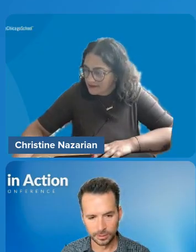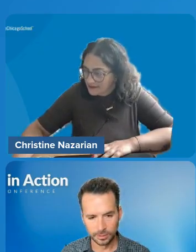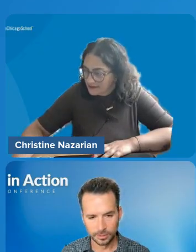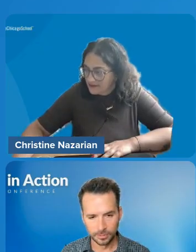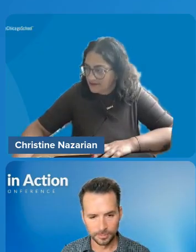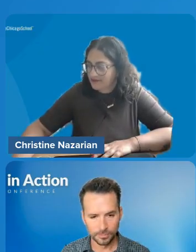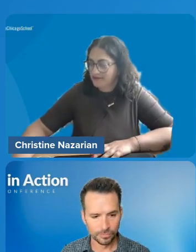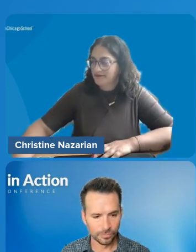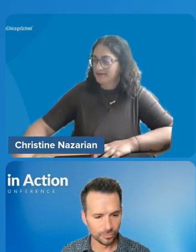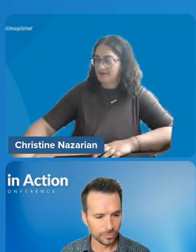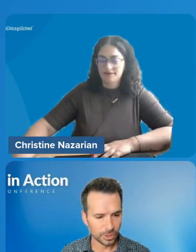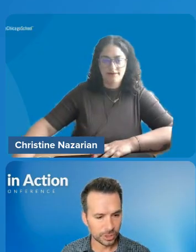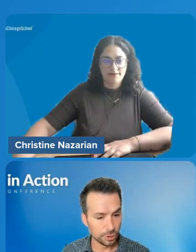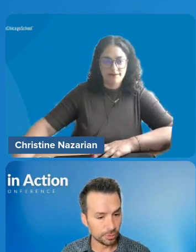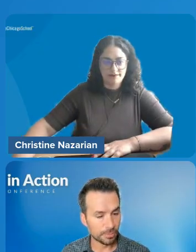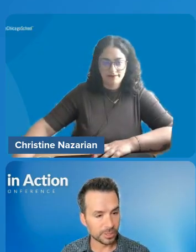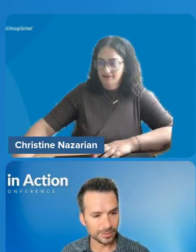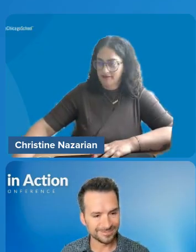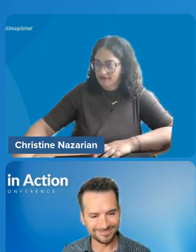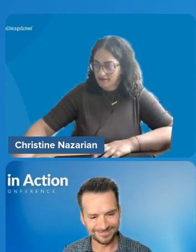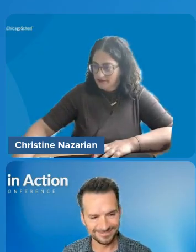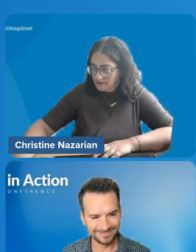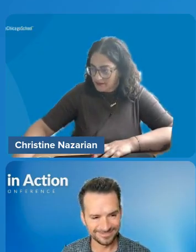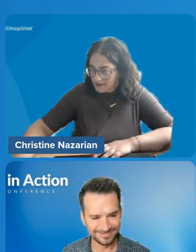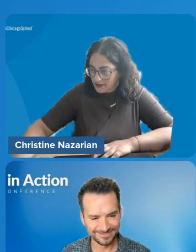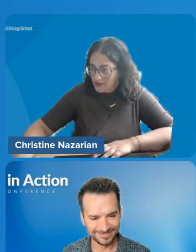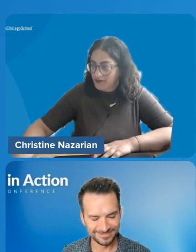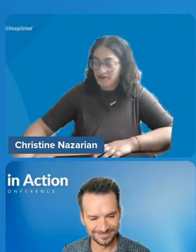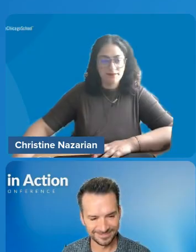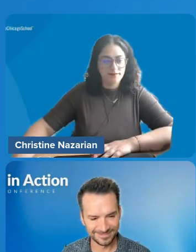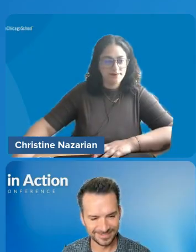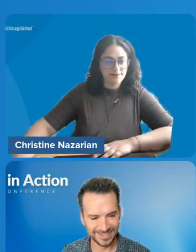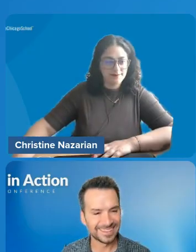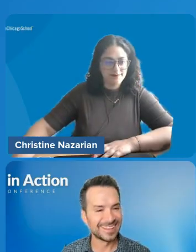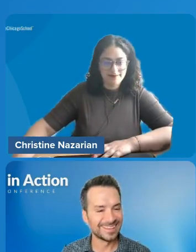isabella carlos alma welcome today hi